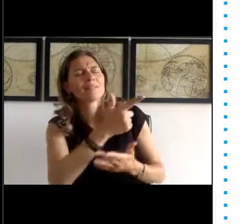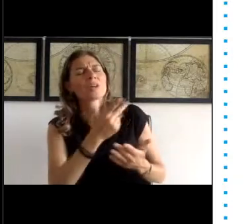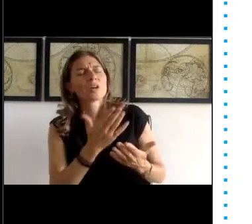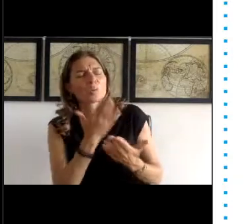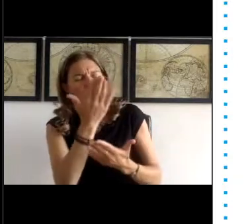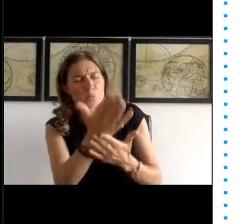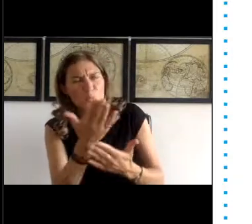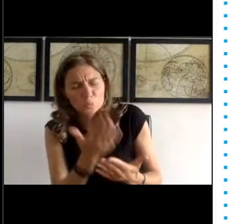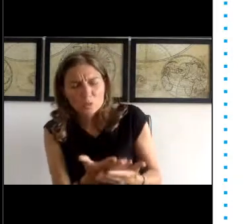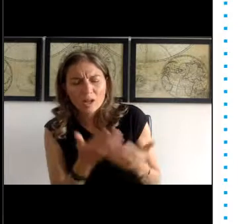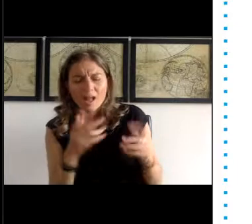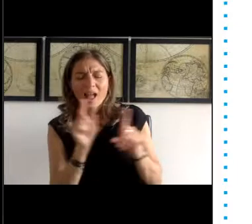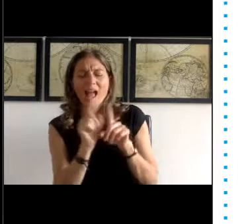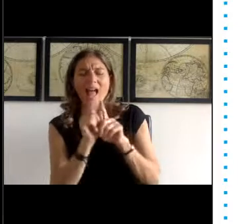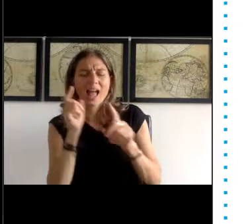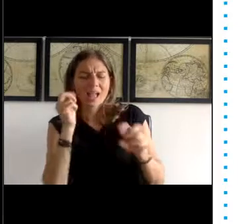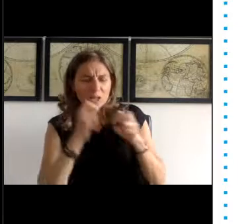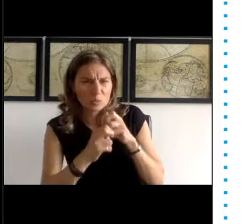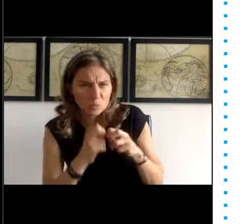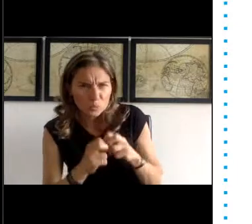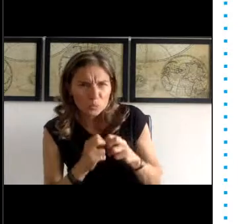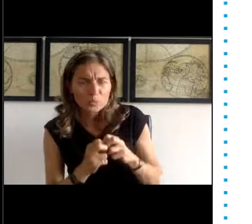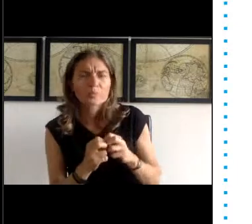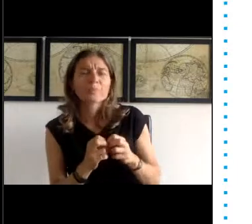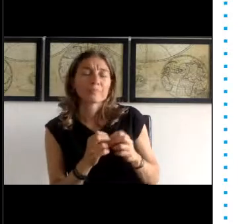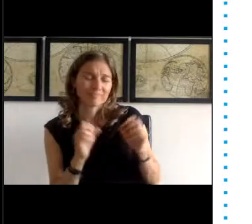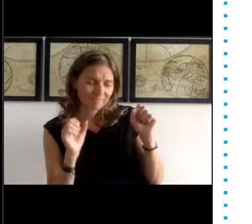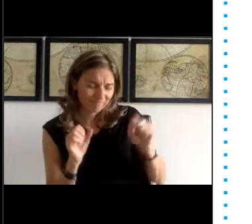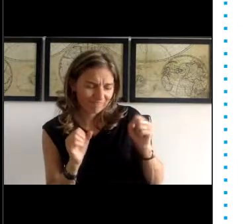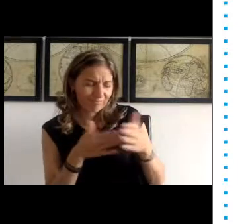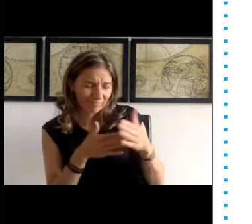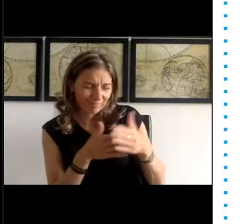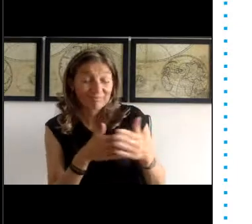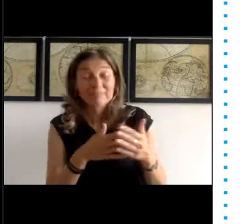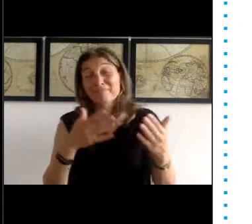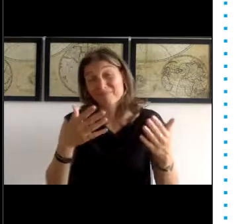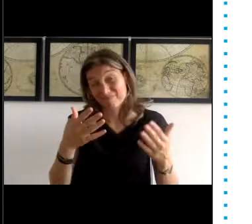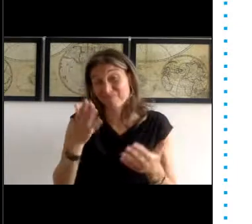We did a road trip to the Northern part of Scandinavia.